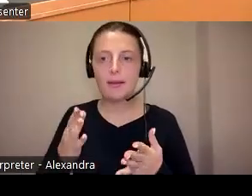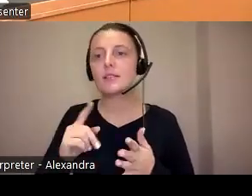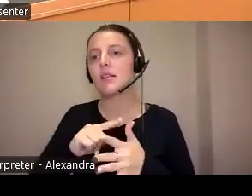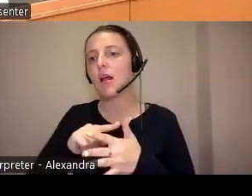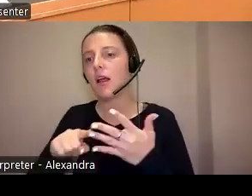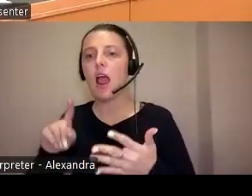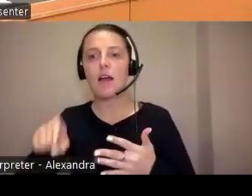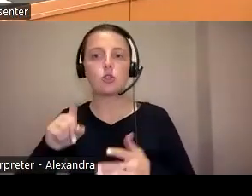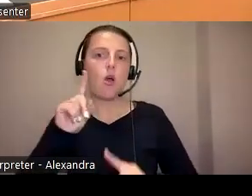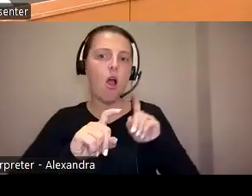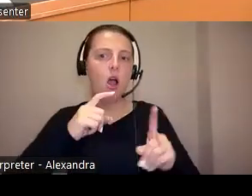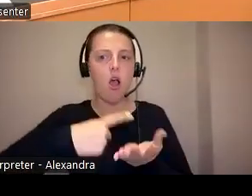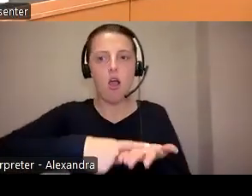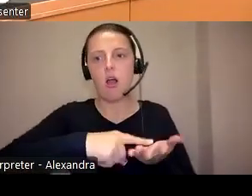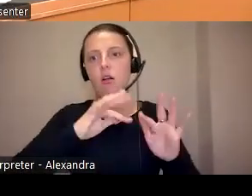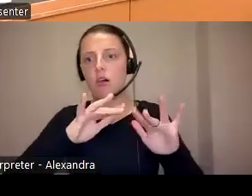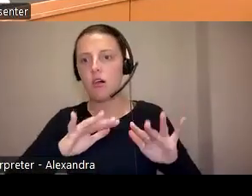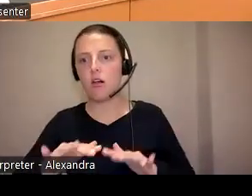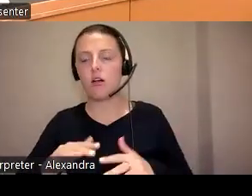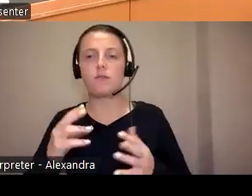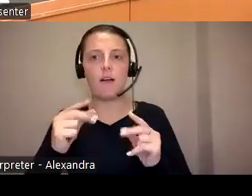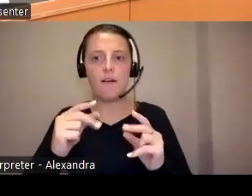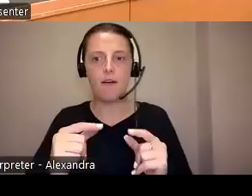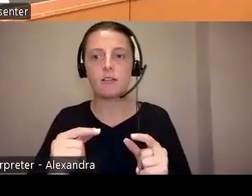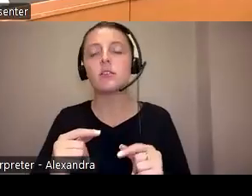out. You got to send out emails. We can kind of kick back and talk about what's your diet